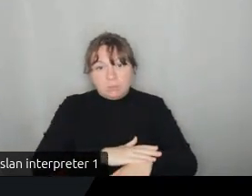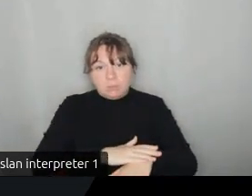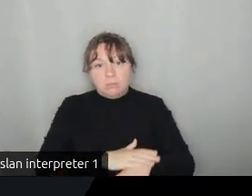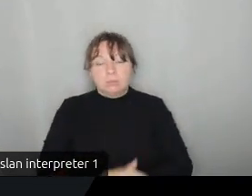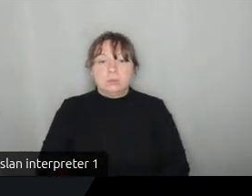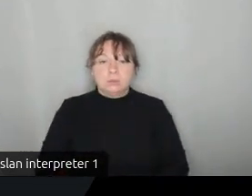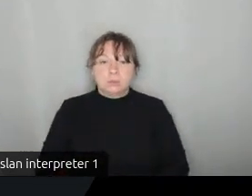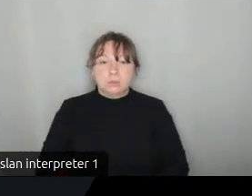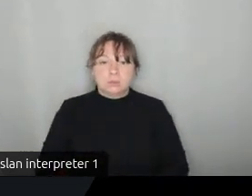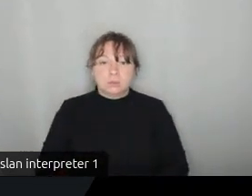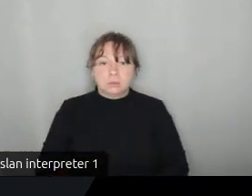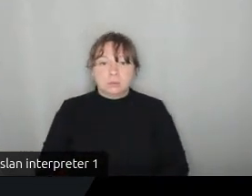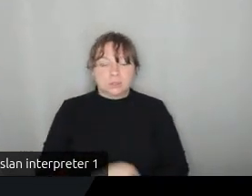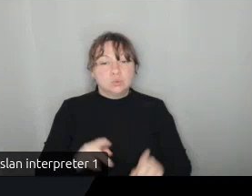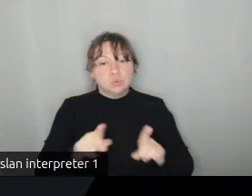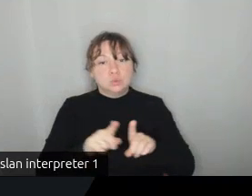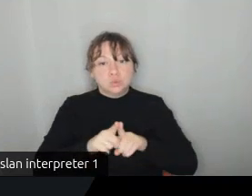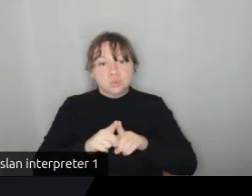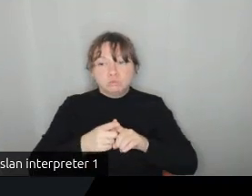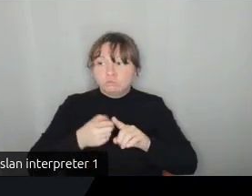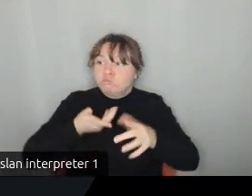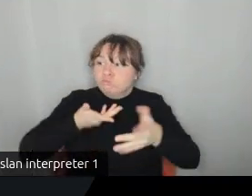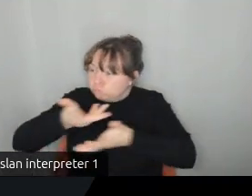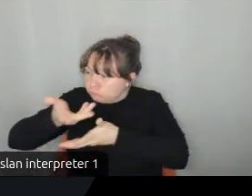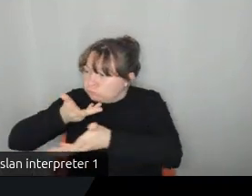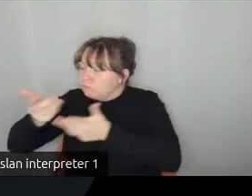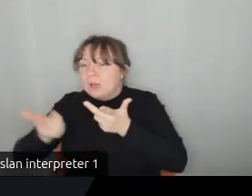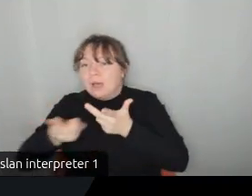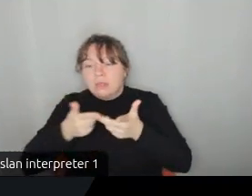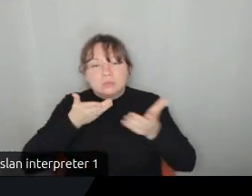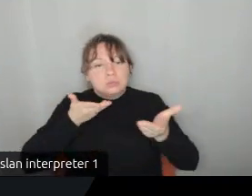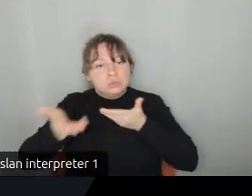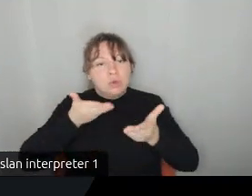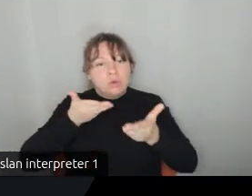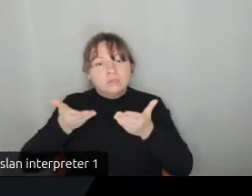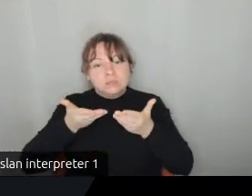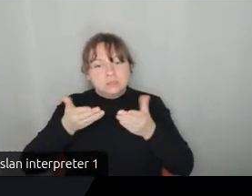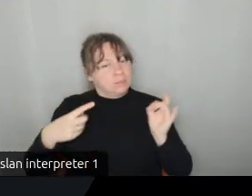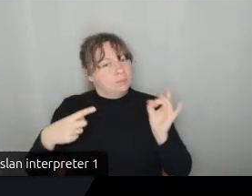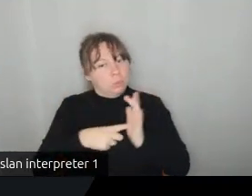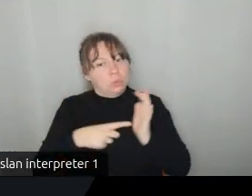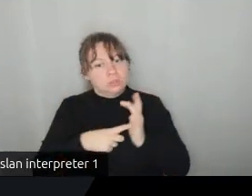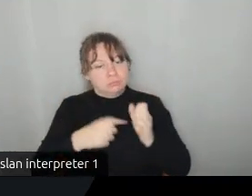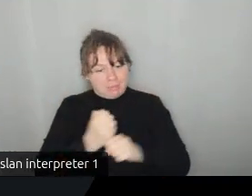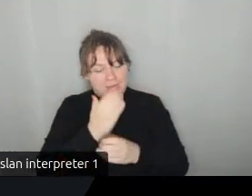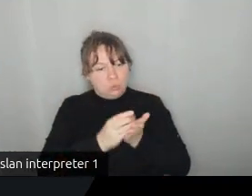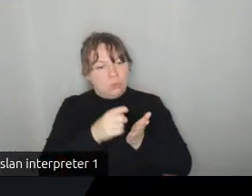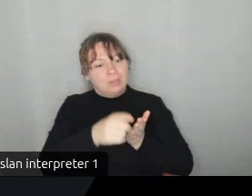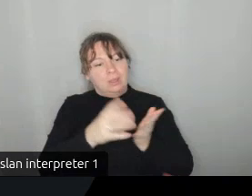support and liaising with other services to provide support is important as well.